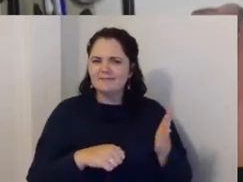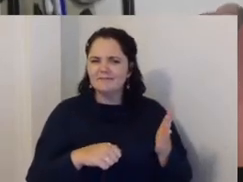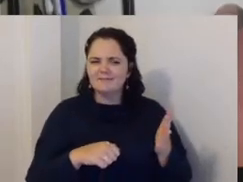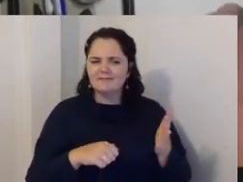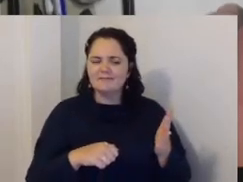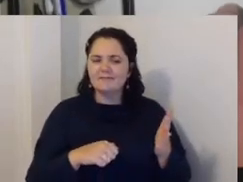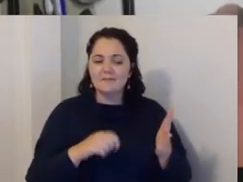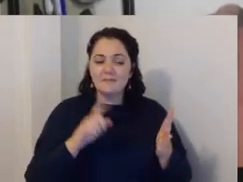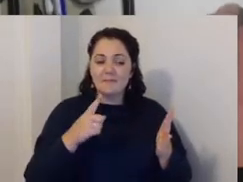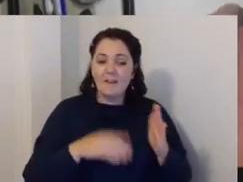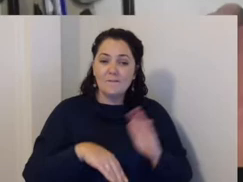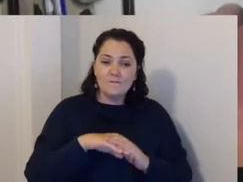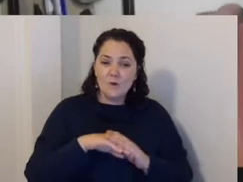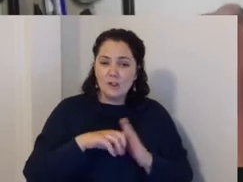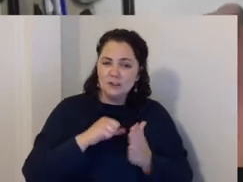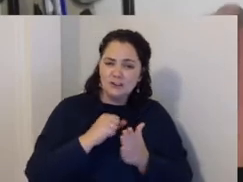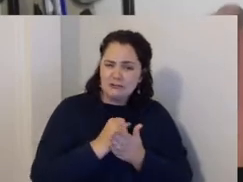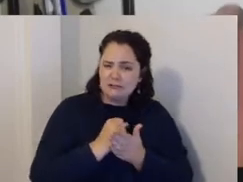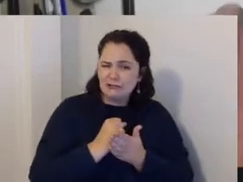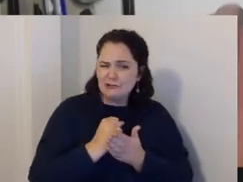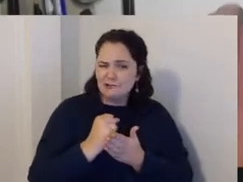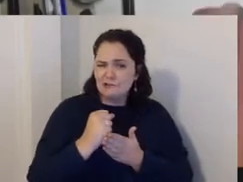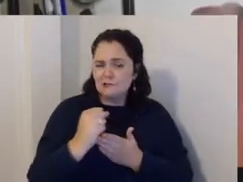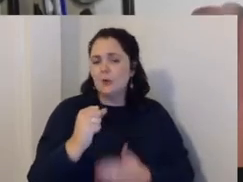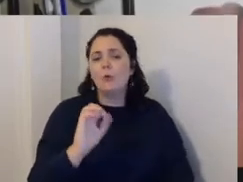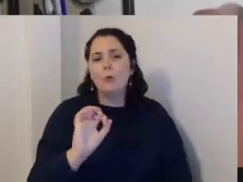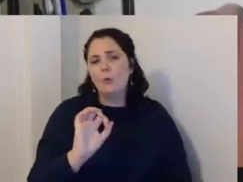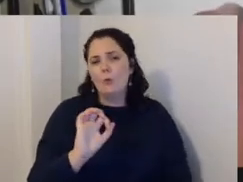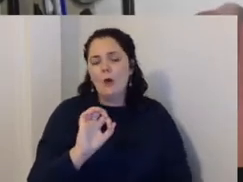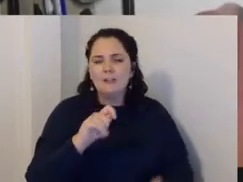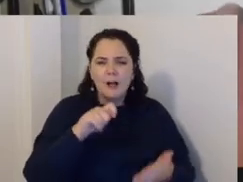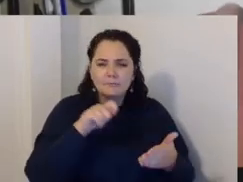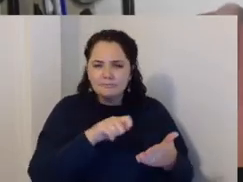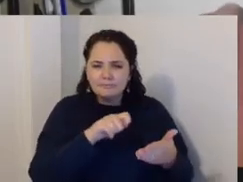you have to you know white knuckle it and really grind away at your paper, just putting a little